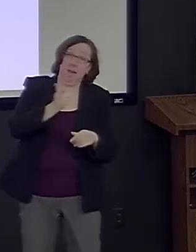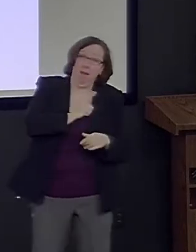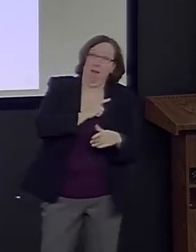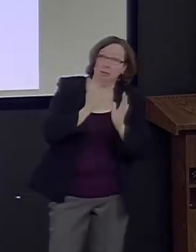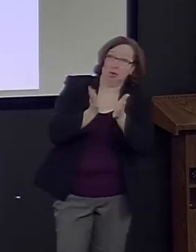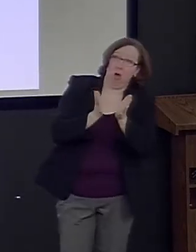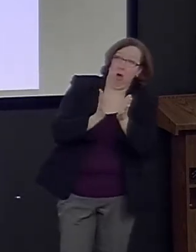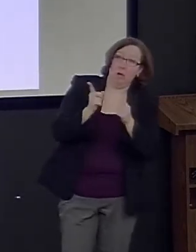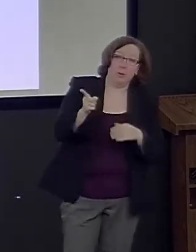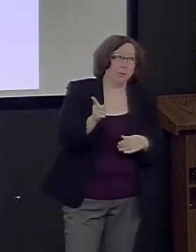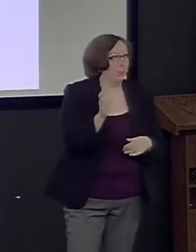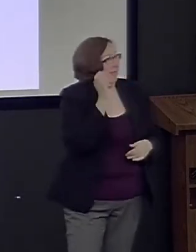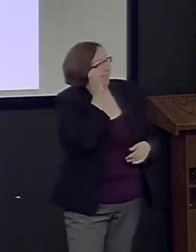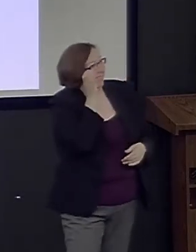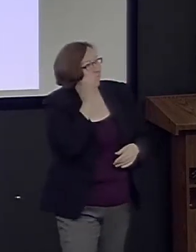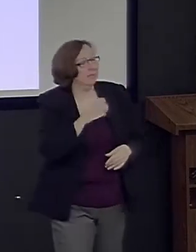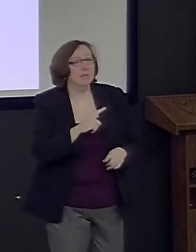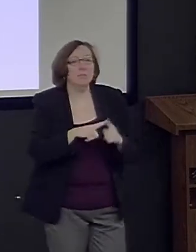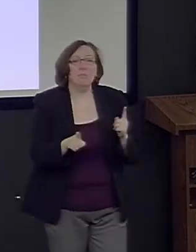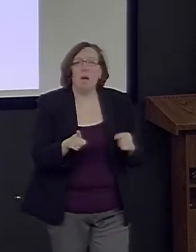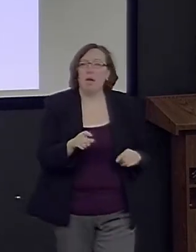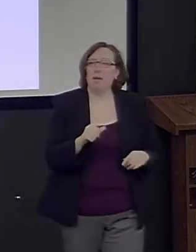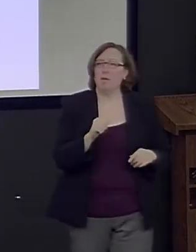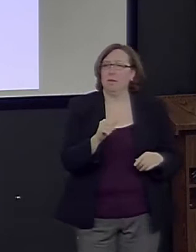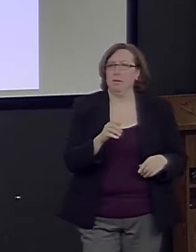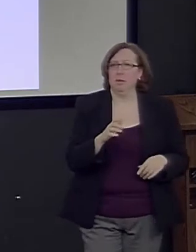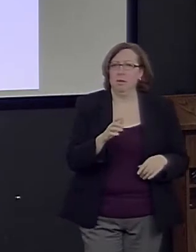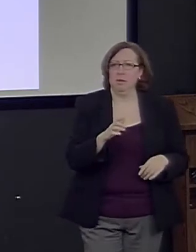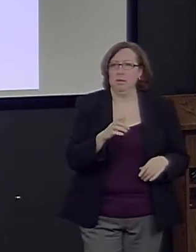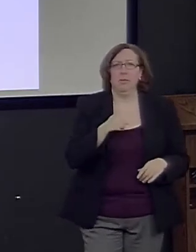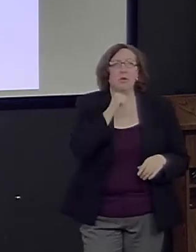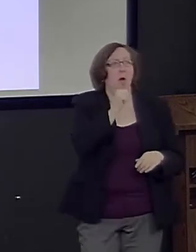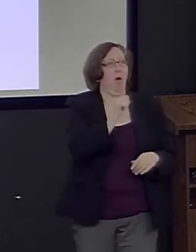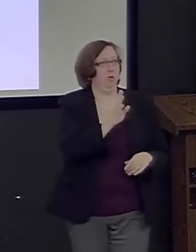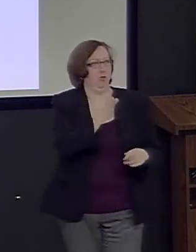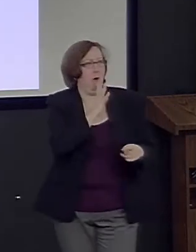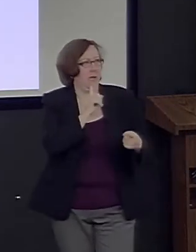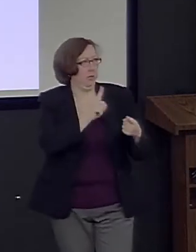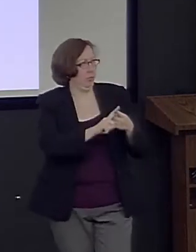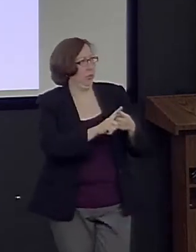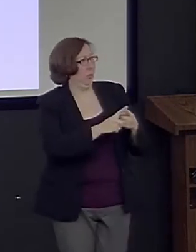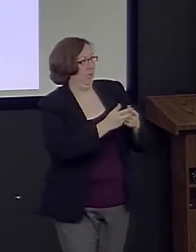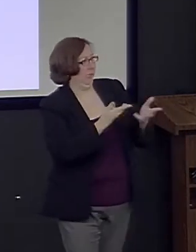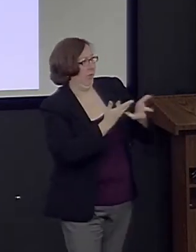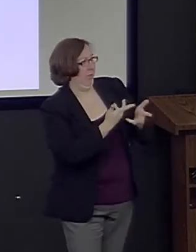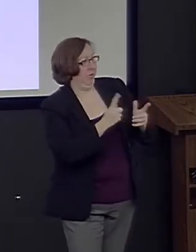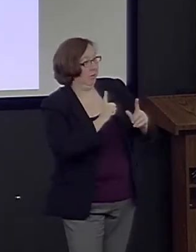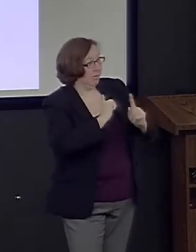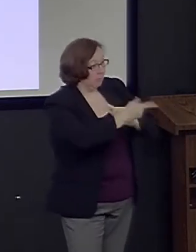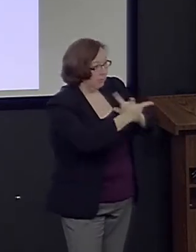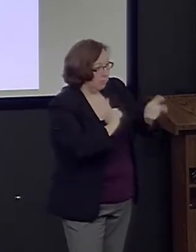but nobody talks to each other so it's monologue. Okay, so now let's do this in dialogue.